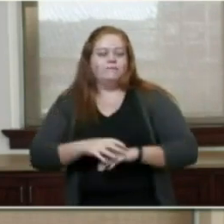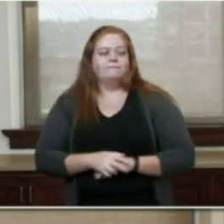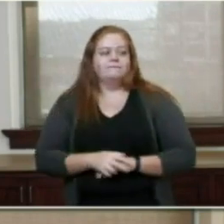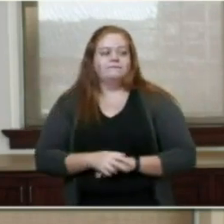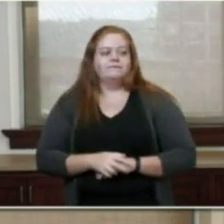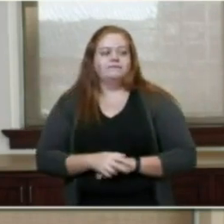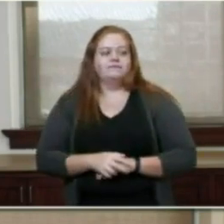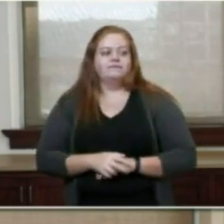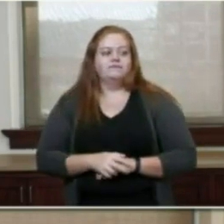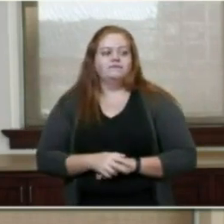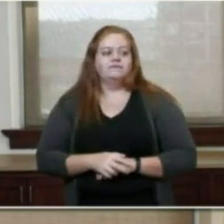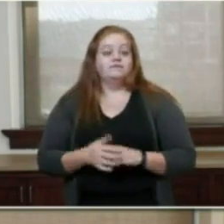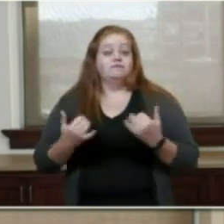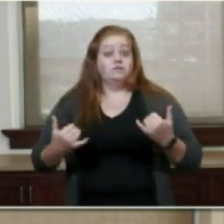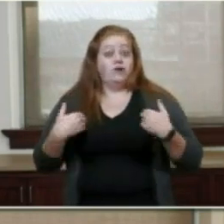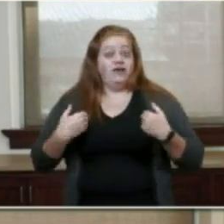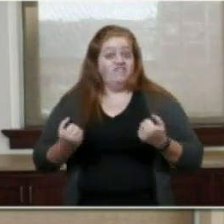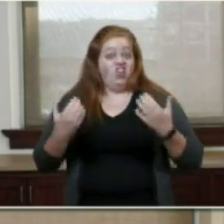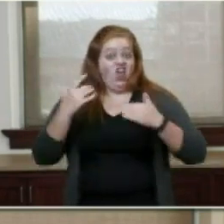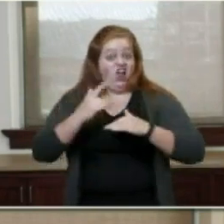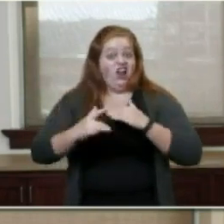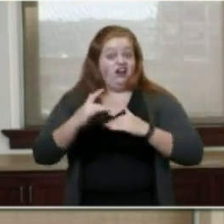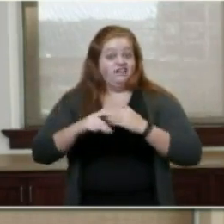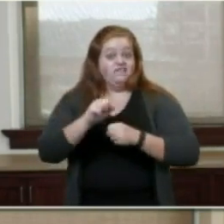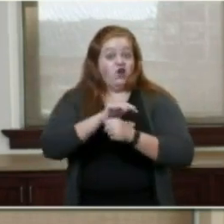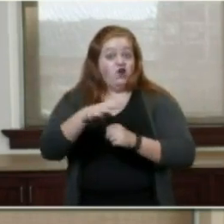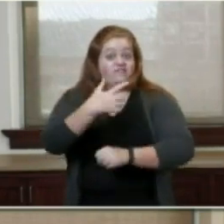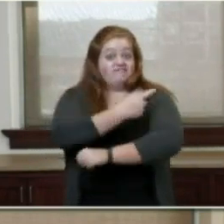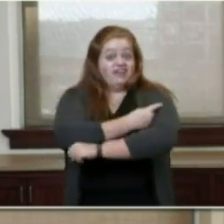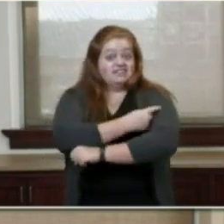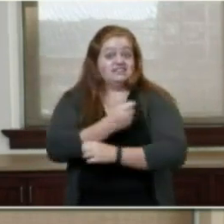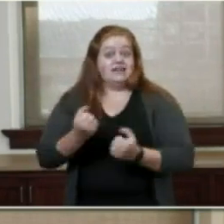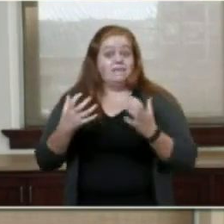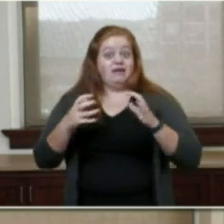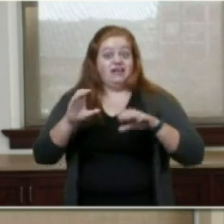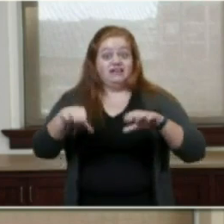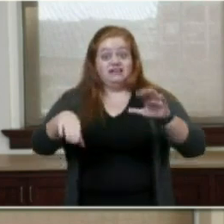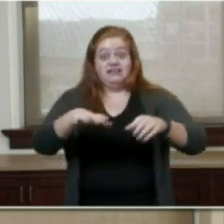have lots of covid vaccine available at many, many locations across the county.